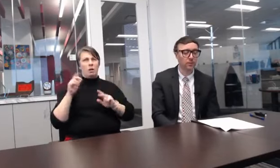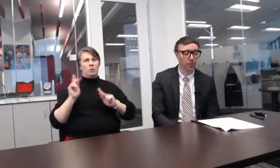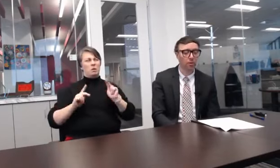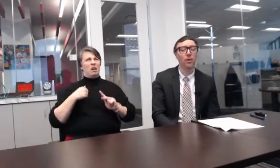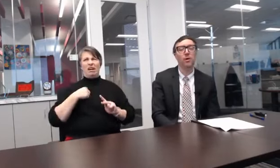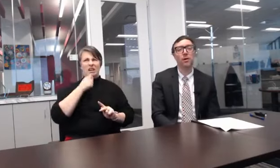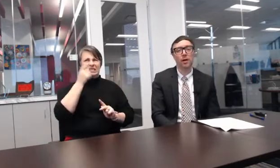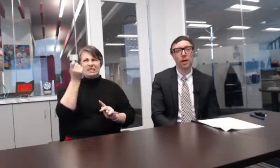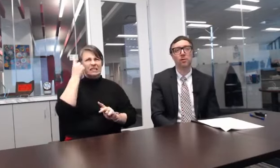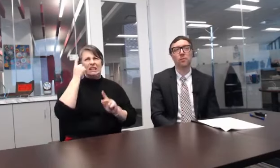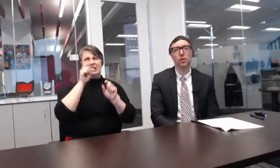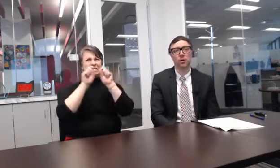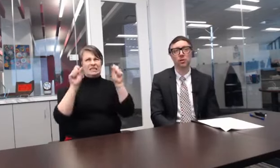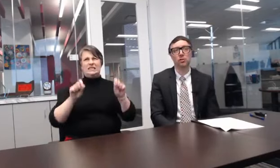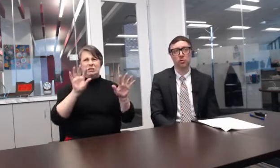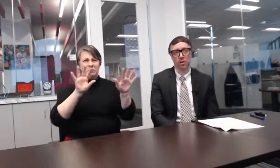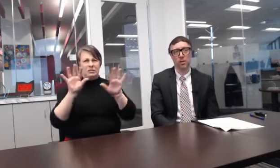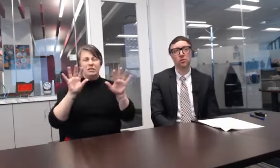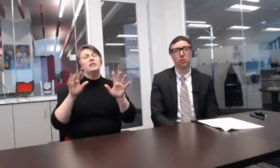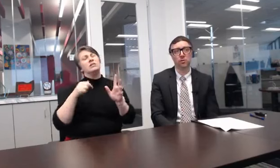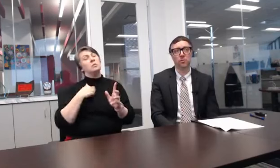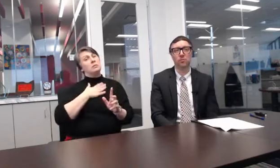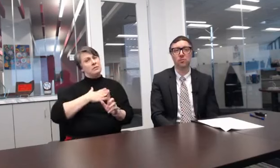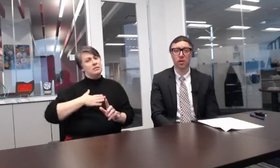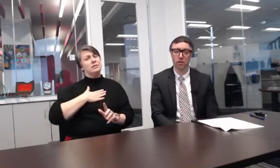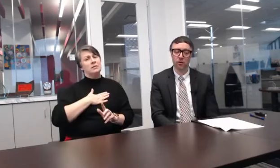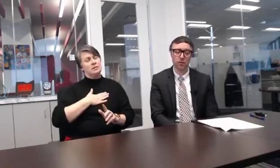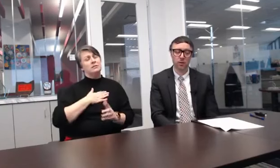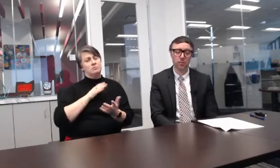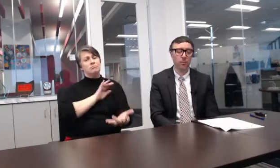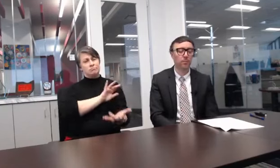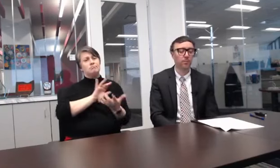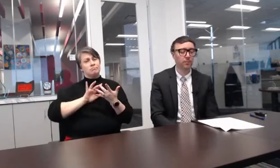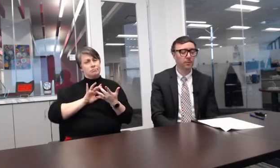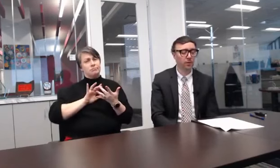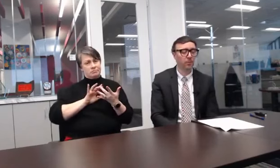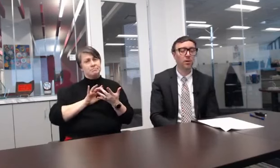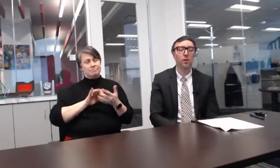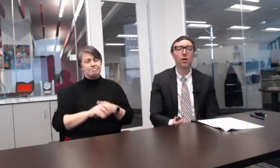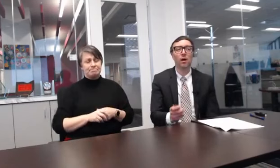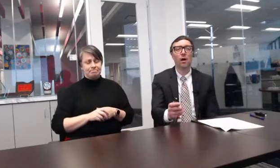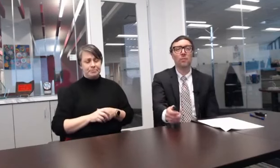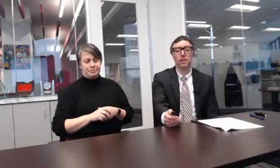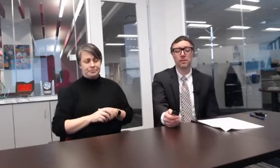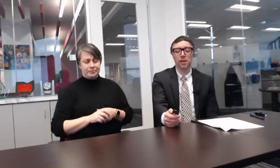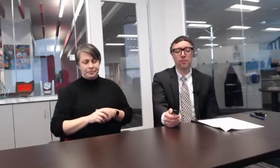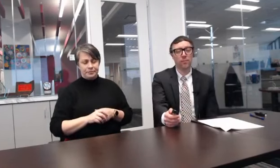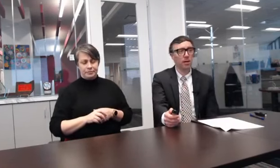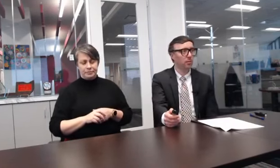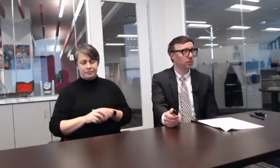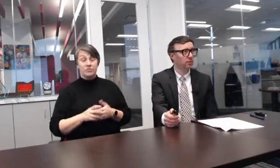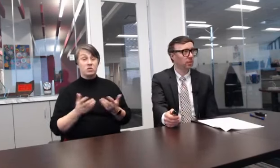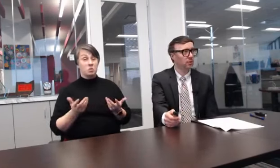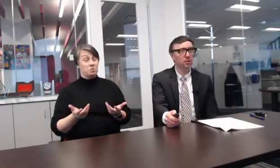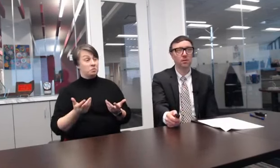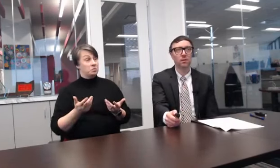So again, we encourage you strongly to contact our Intake Department. So that's the end of my presentation.